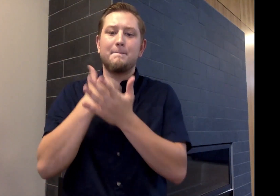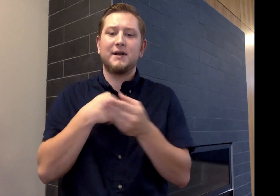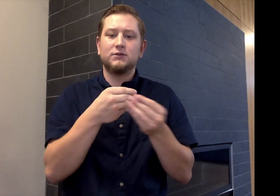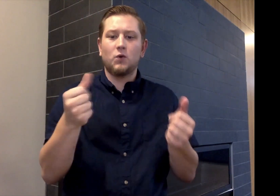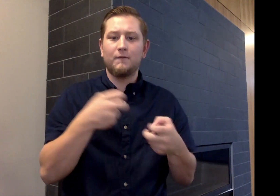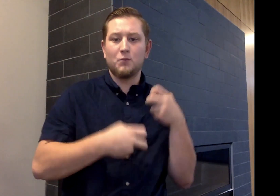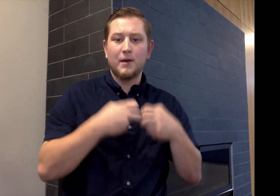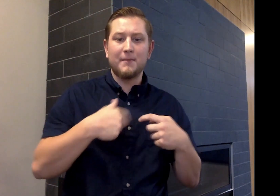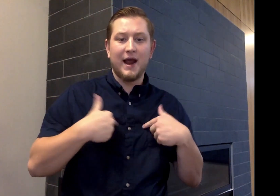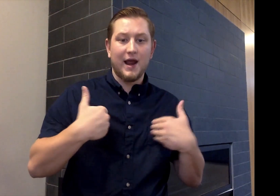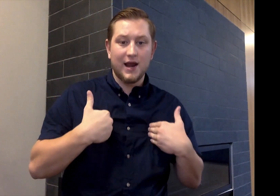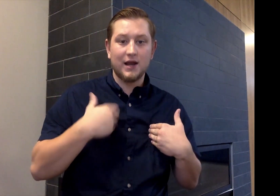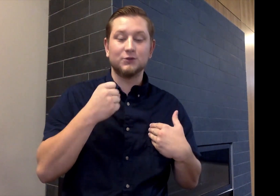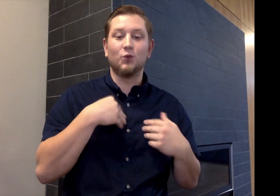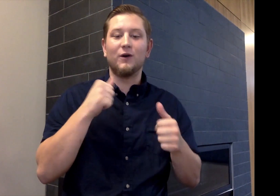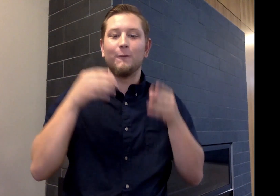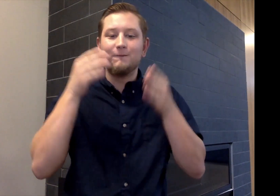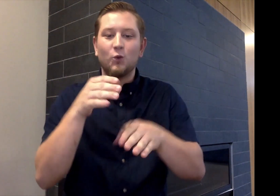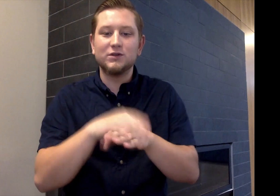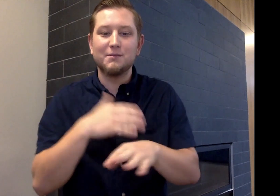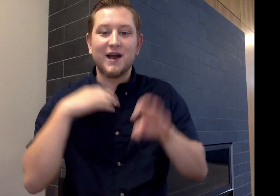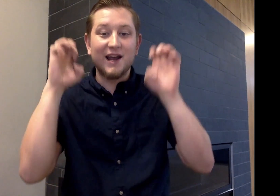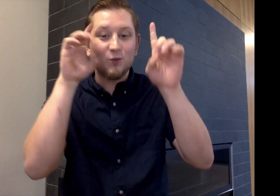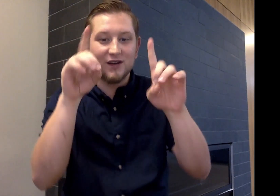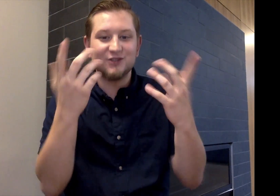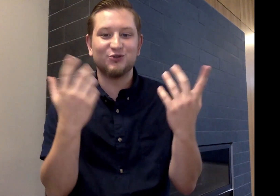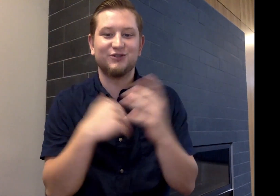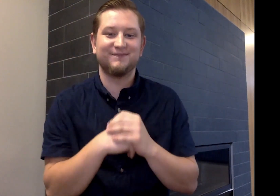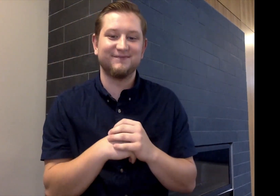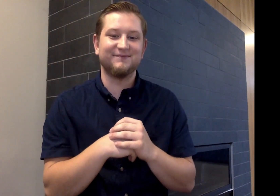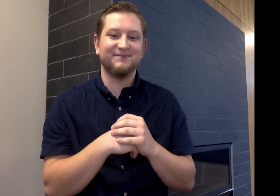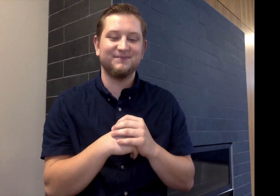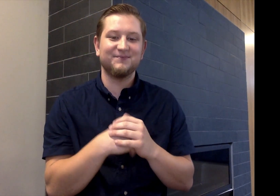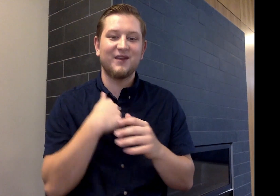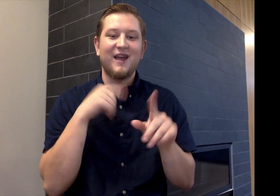and that allowed people to help me problem solve and then I could focus on education.